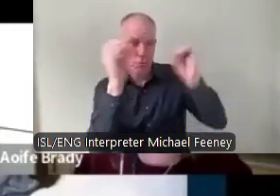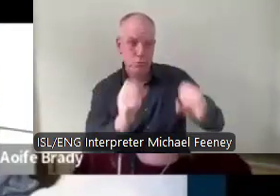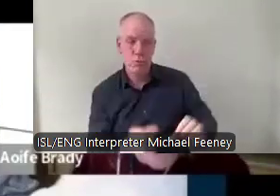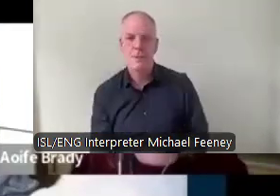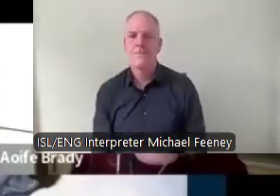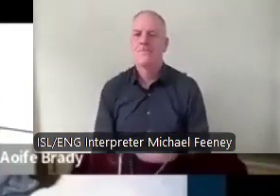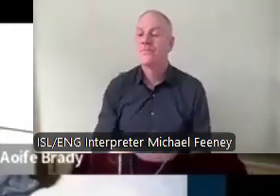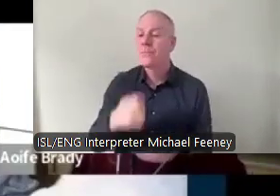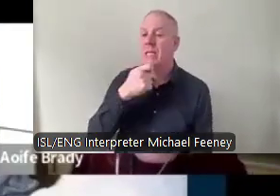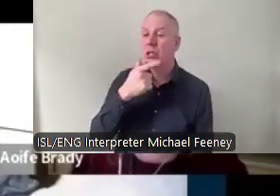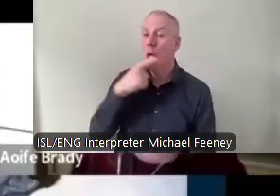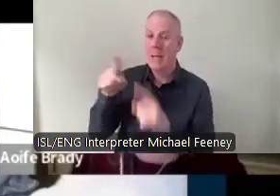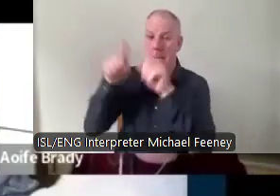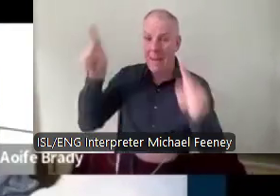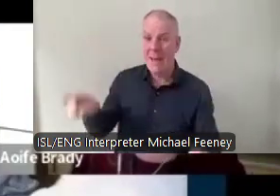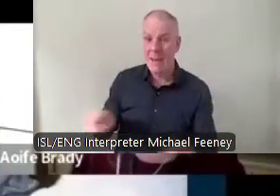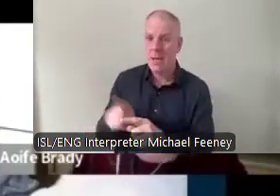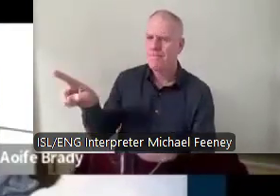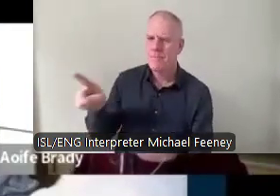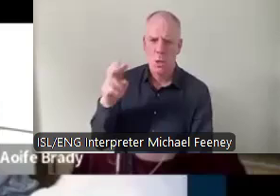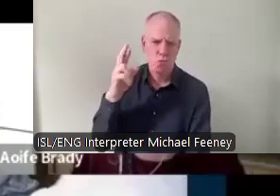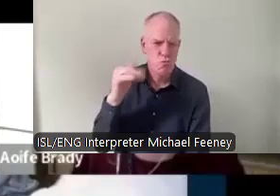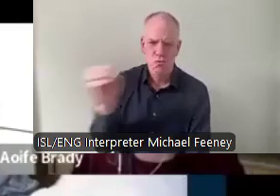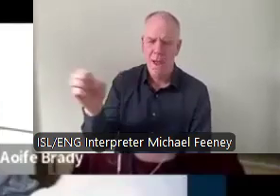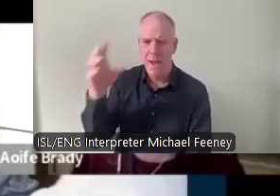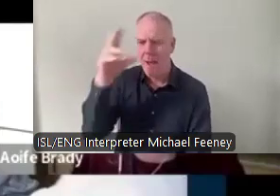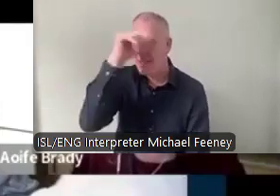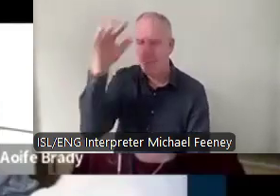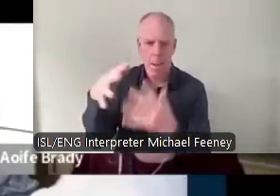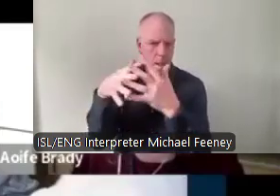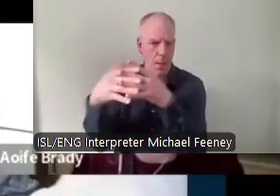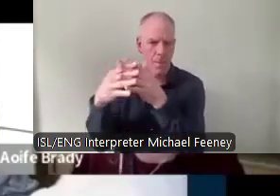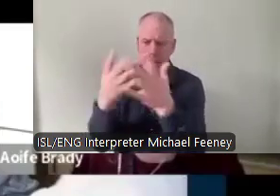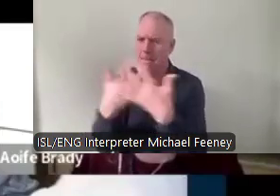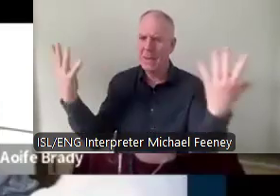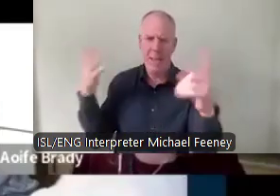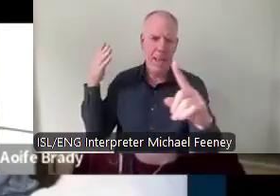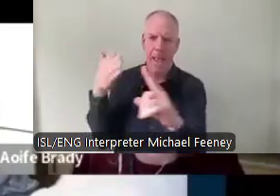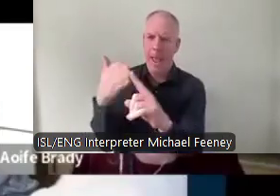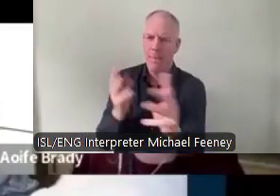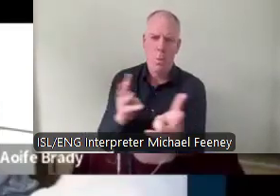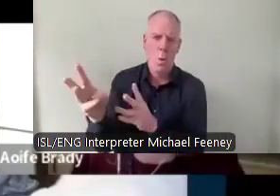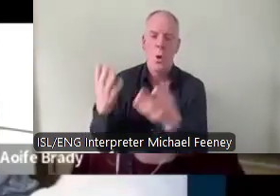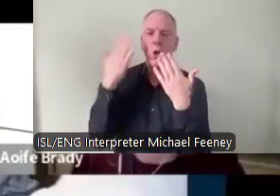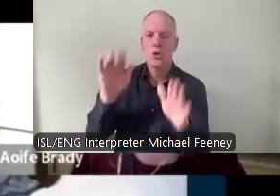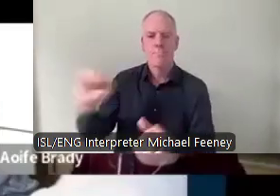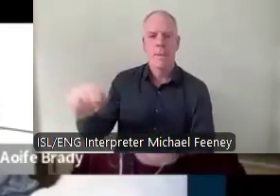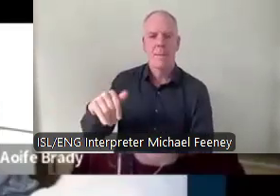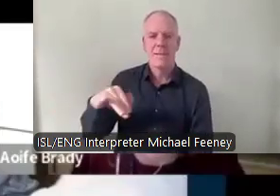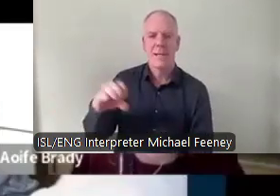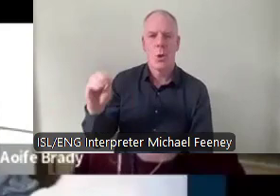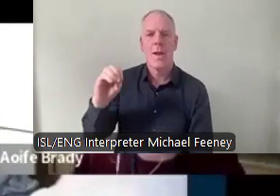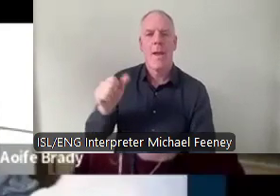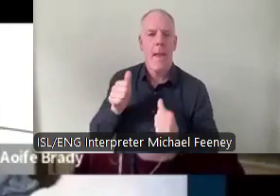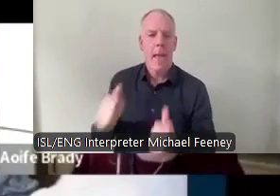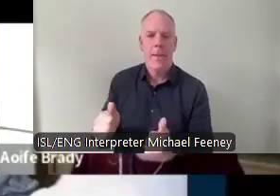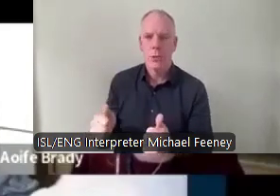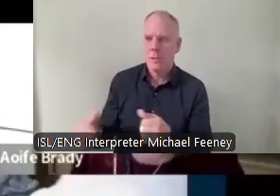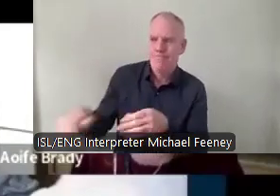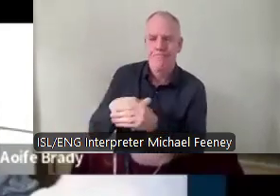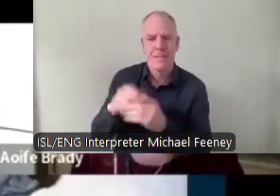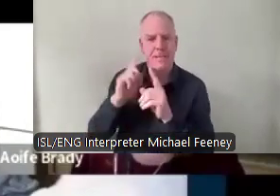is a really excellent and rare example of a complex and ambitious composition, demonstrating Mazzolino's ability to assimilate different styles. His work has been